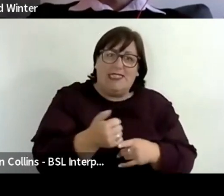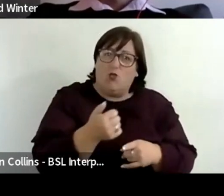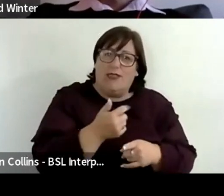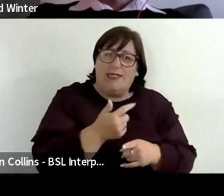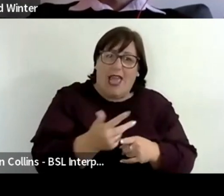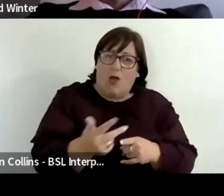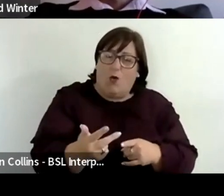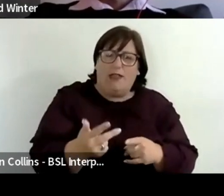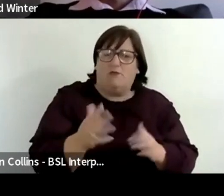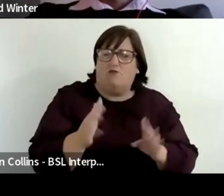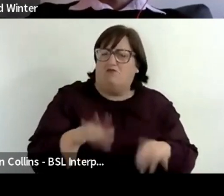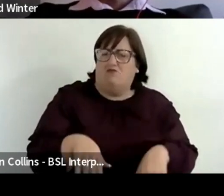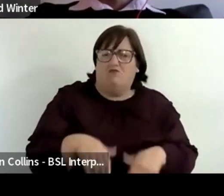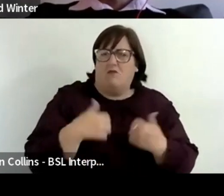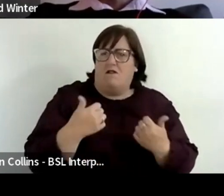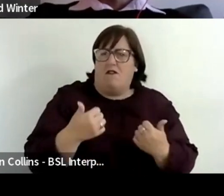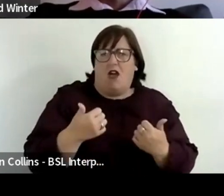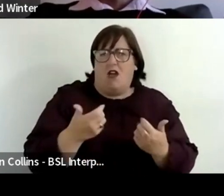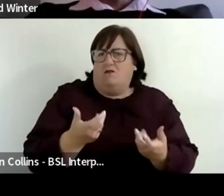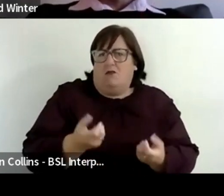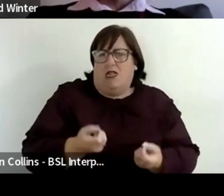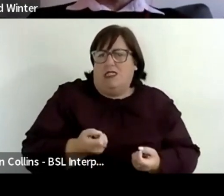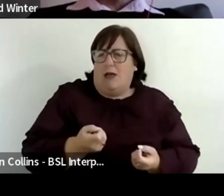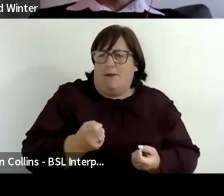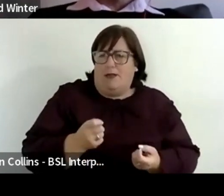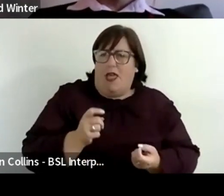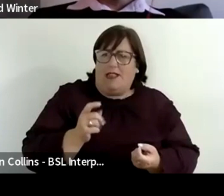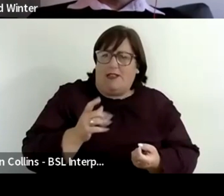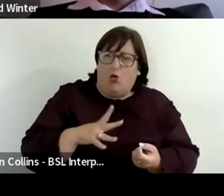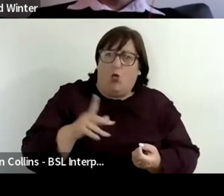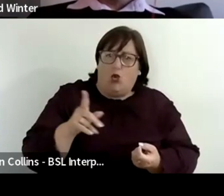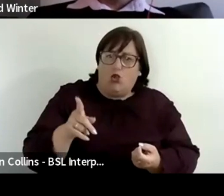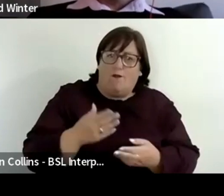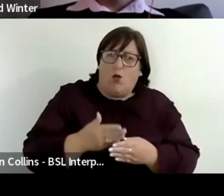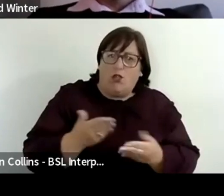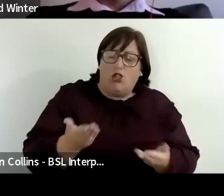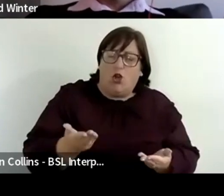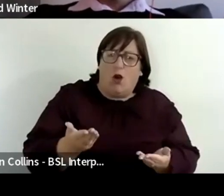So I would say add all that have up. It could be anywhere, I think the quickest I have done it from